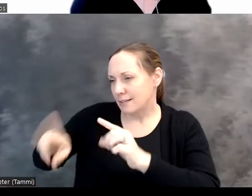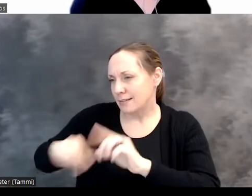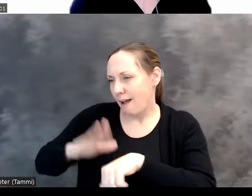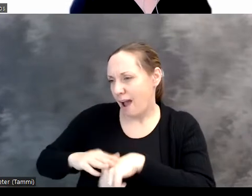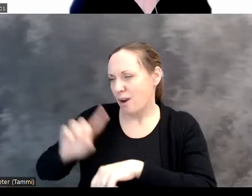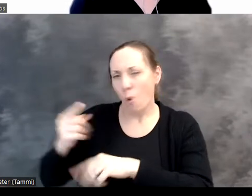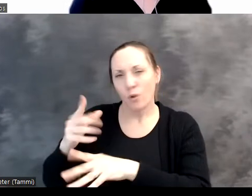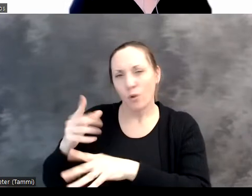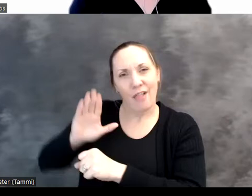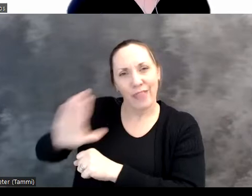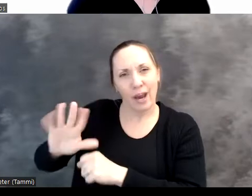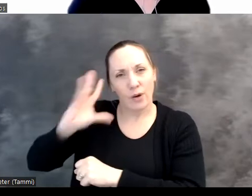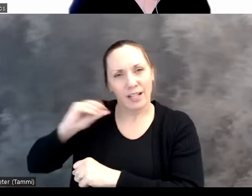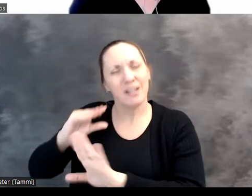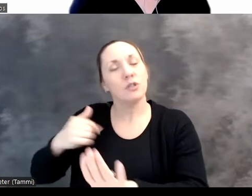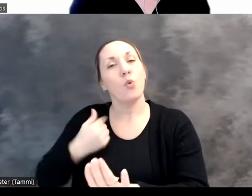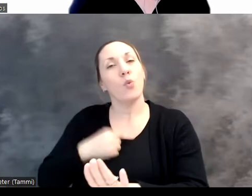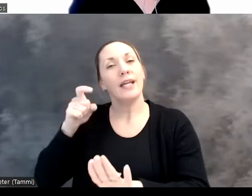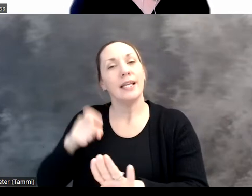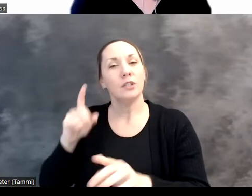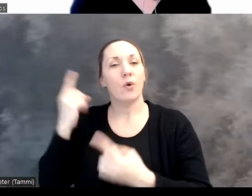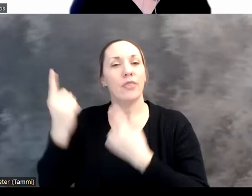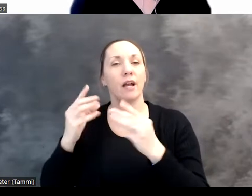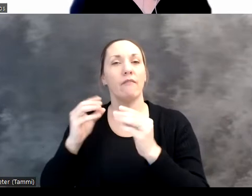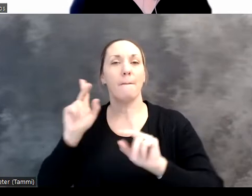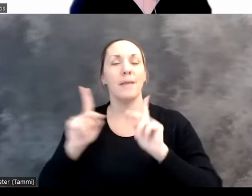as some group that we're trying to